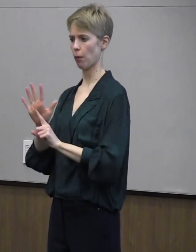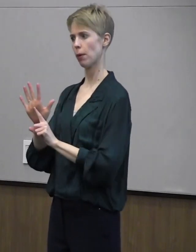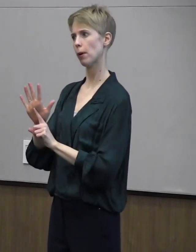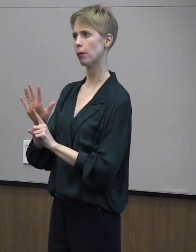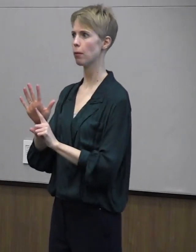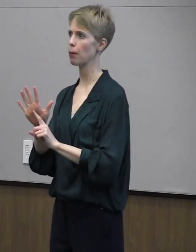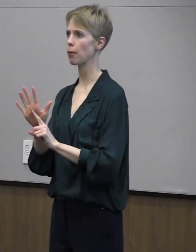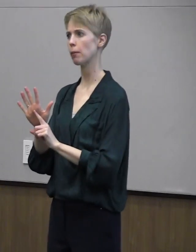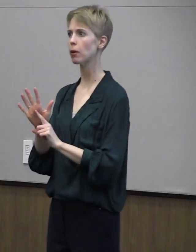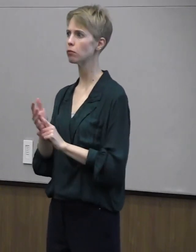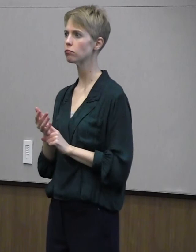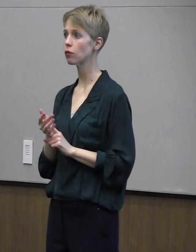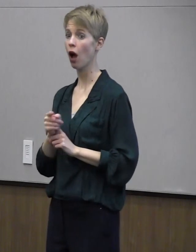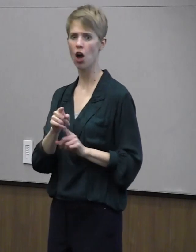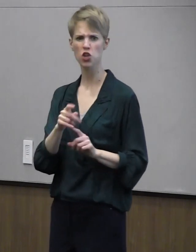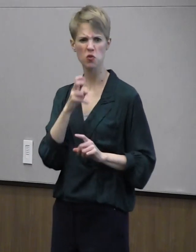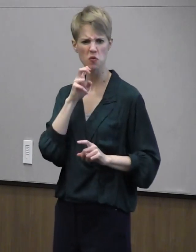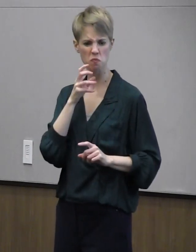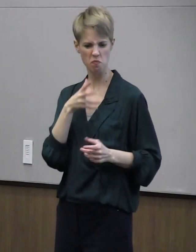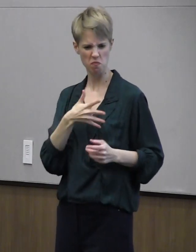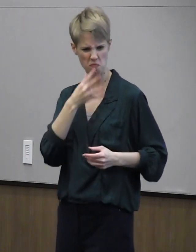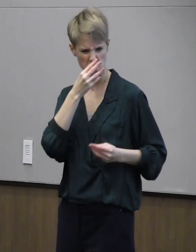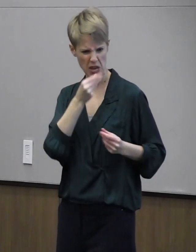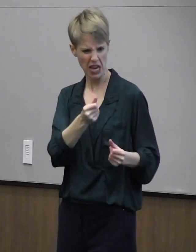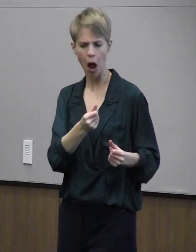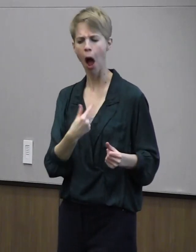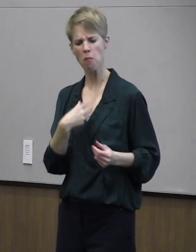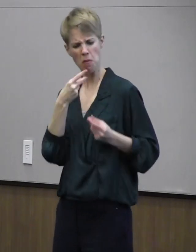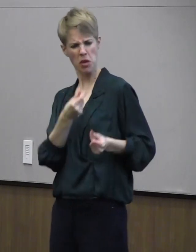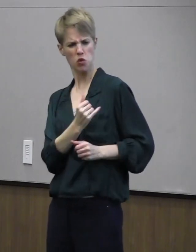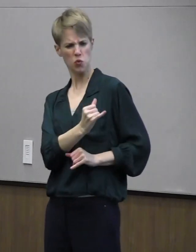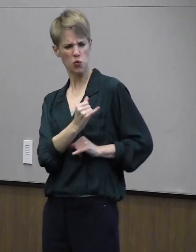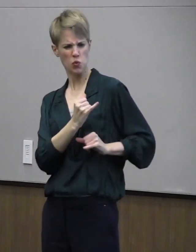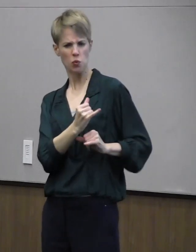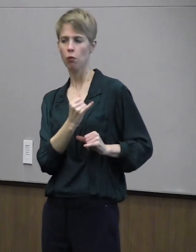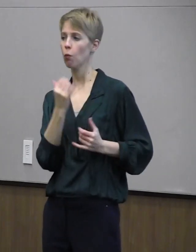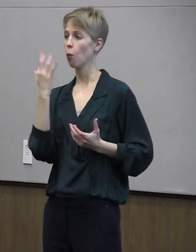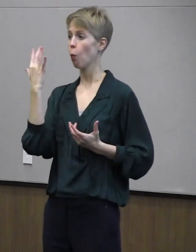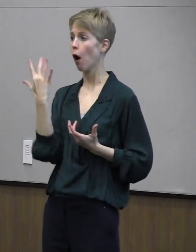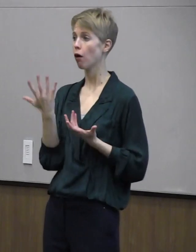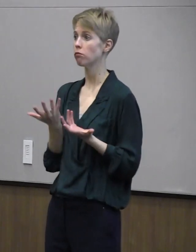might even have learned such dismissive and condescending behavior in some deep